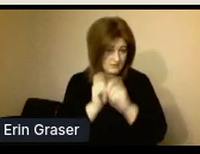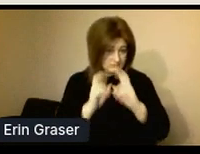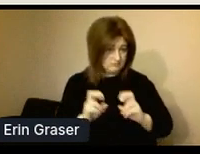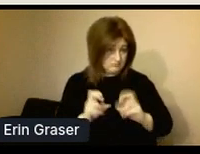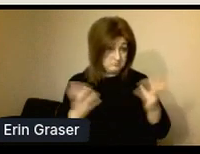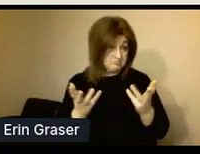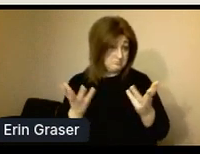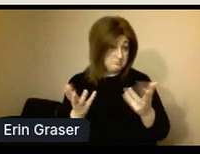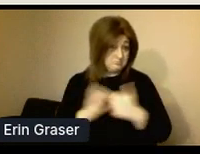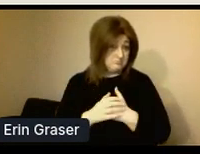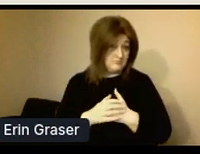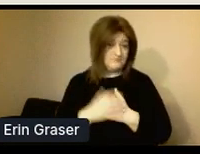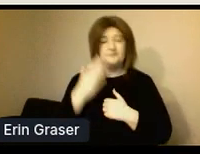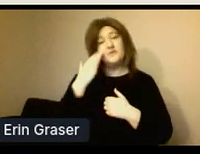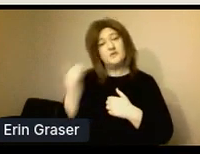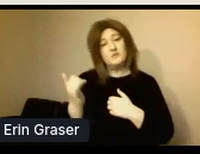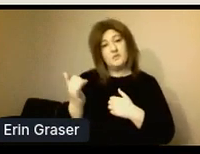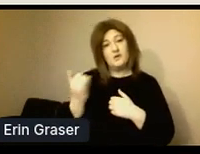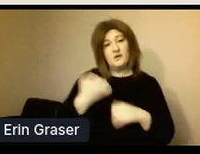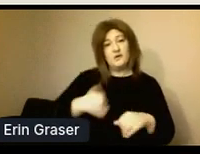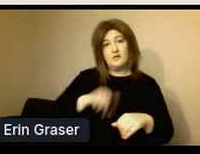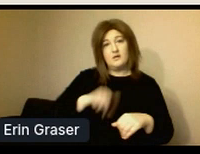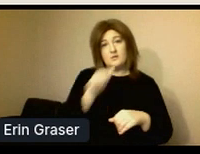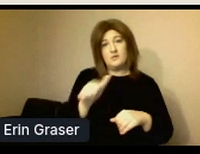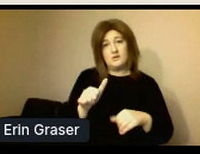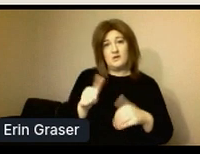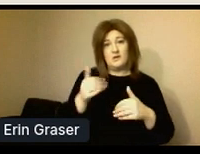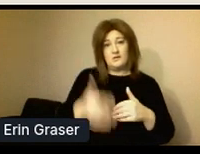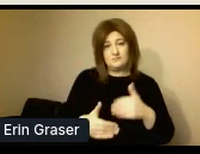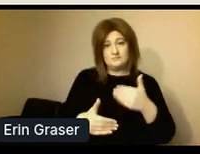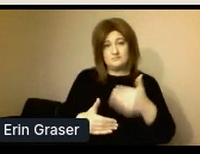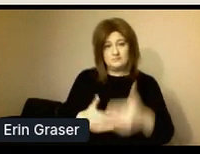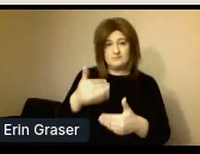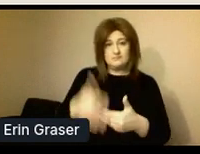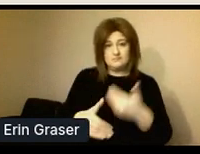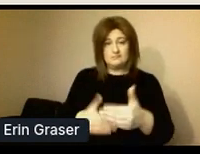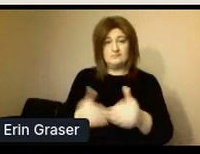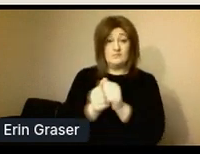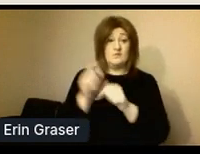Why are we not moving the needle forward on diversity, equity, and inclusion?